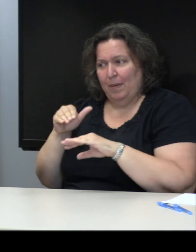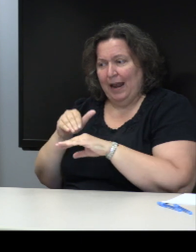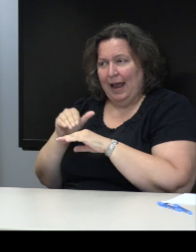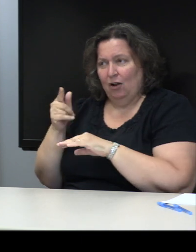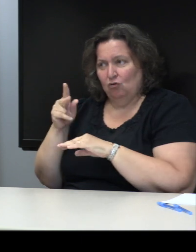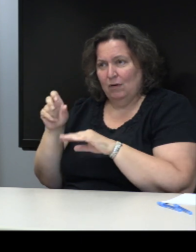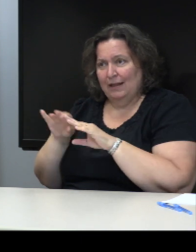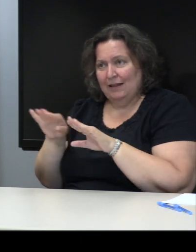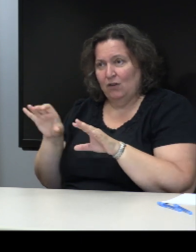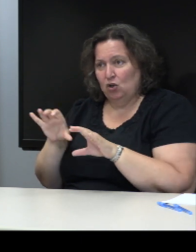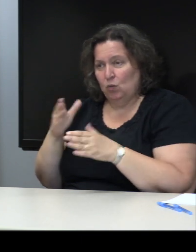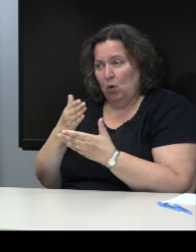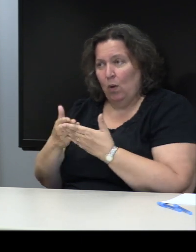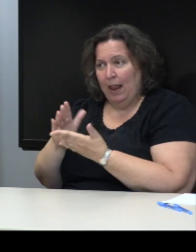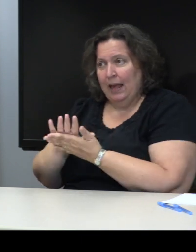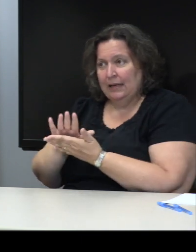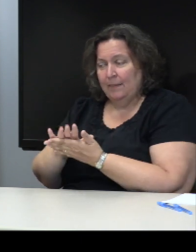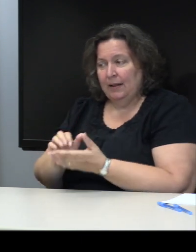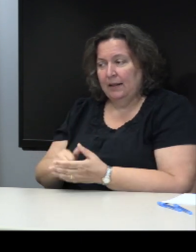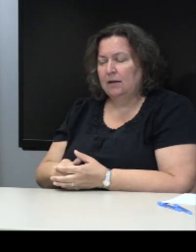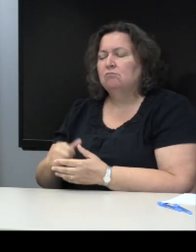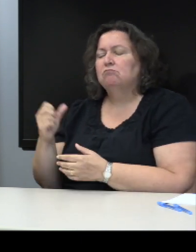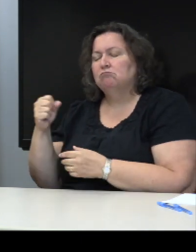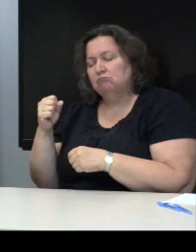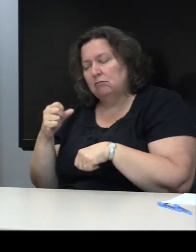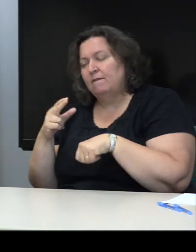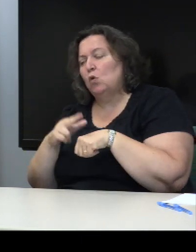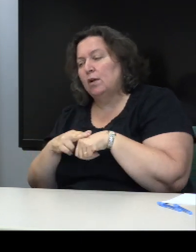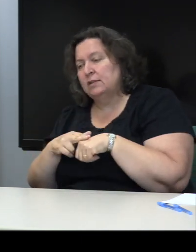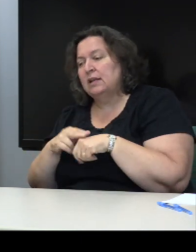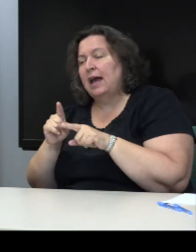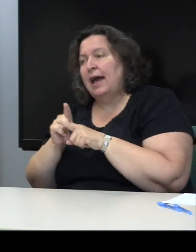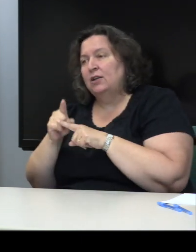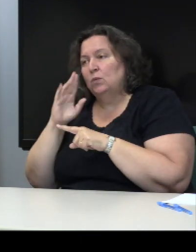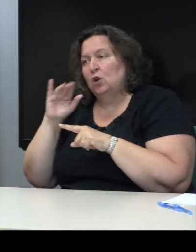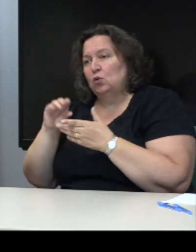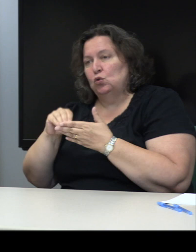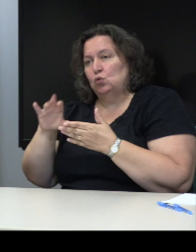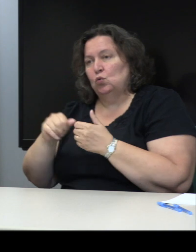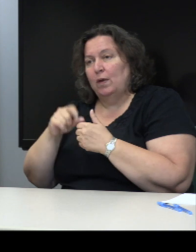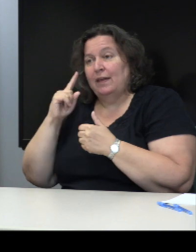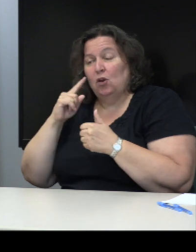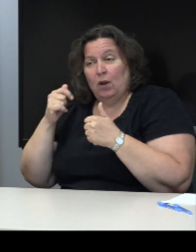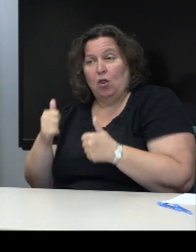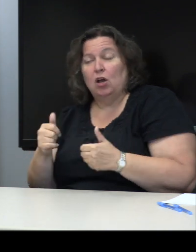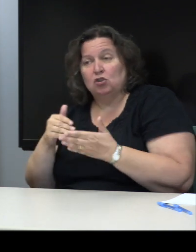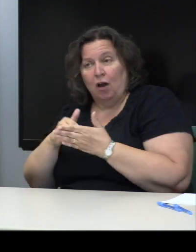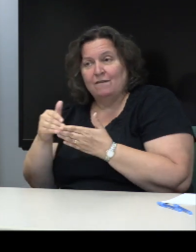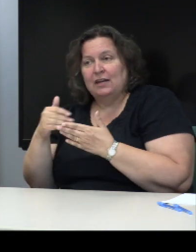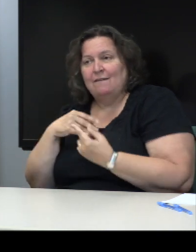and doing well academically? Jody: Of course. As we know, students with a hearing loss often have unique situations